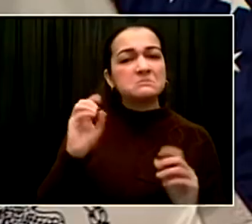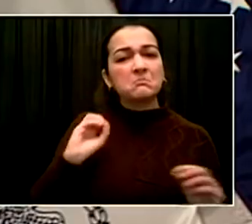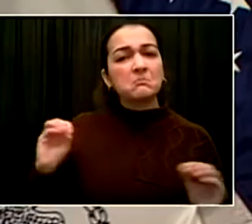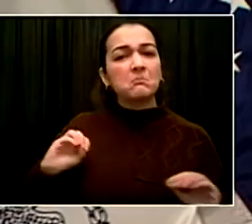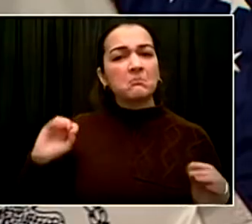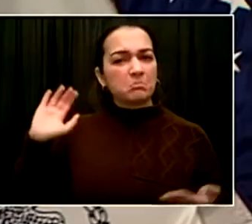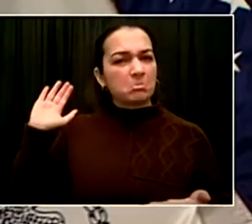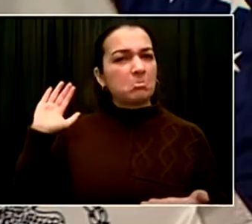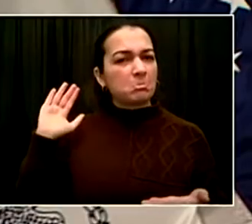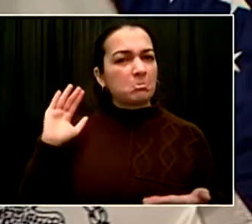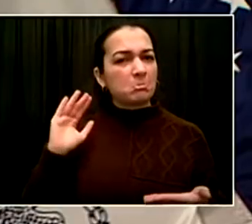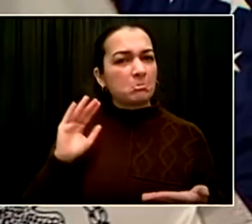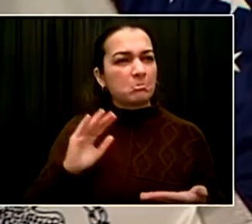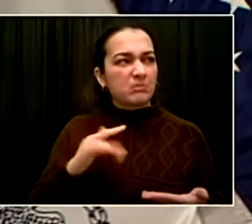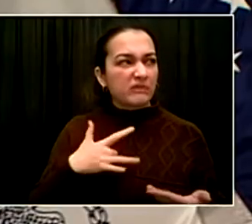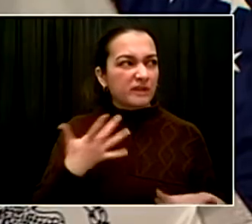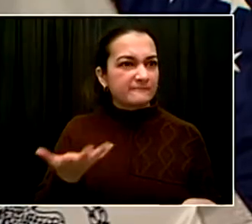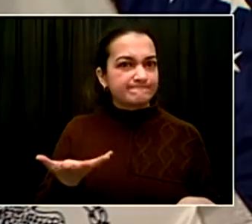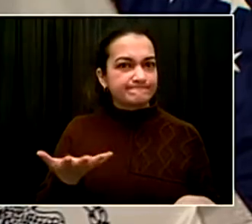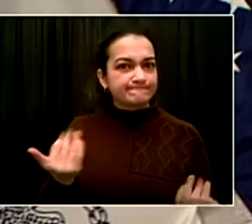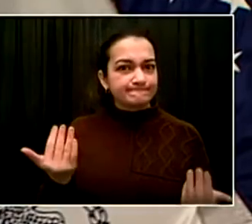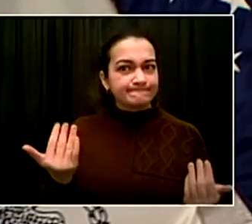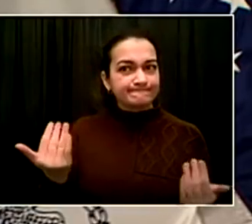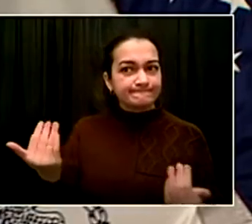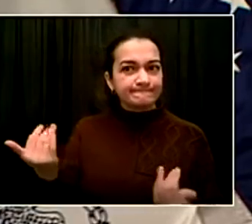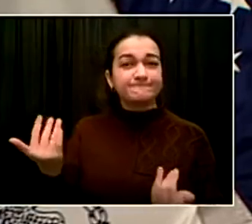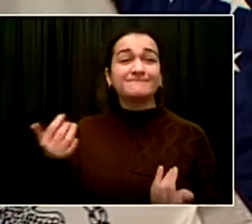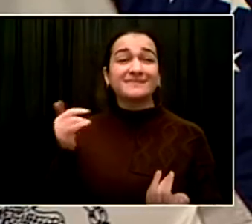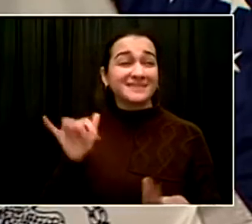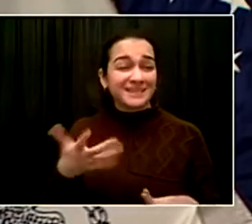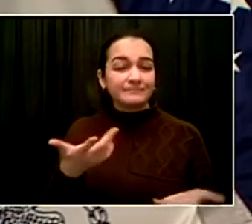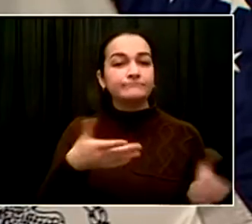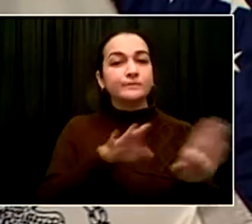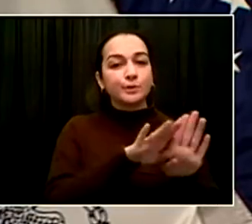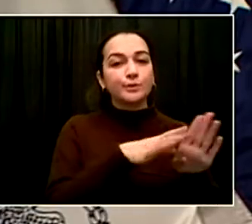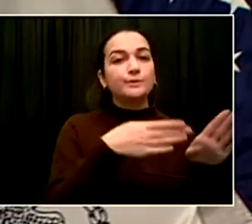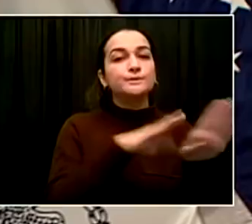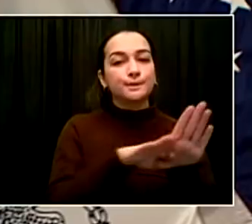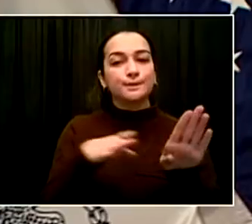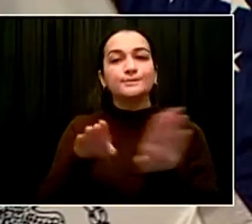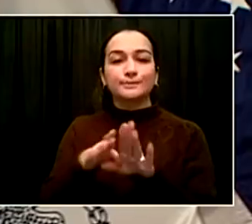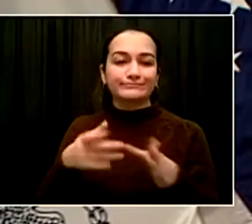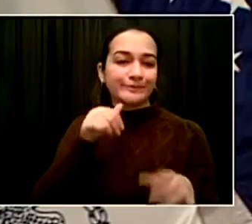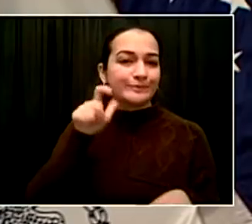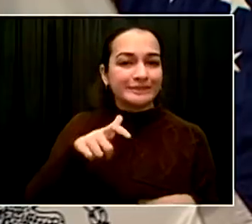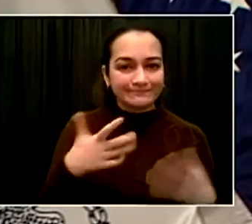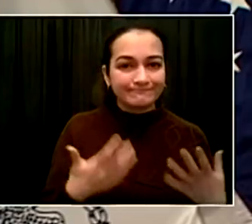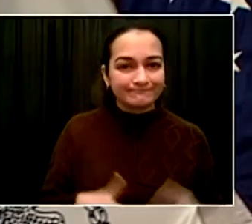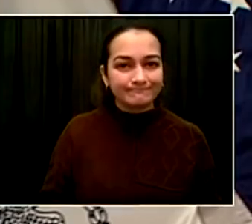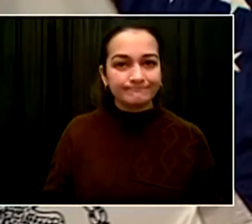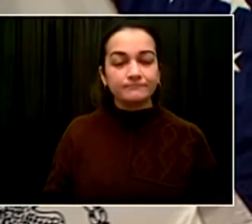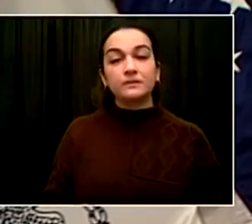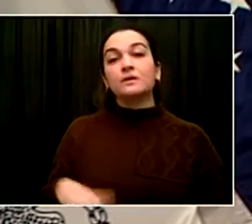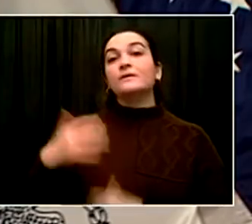BEFORE OMICRON AND MOVE TO MORE OF A MOBILE APPROACH BECAUSE THAT SEEMED TO BE REACHING A LOT MORE PEOPLE OBVIOUSLY WE'RE